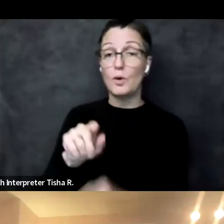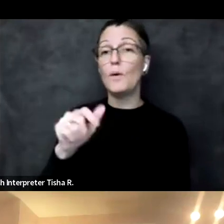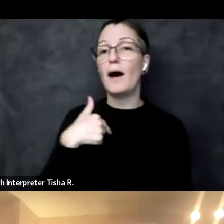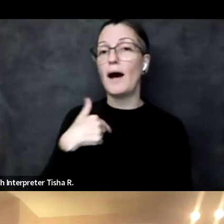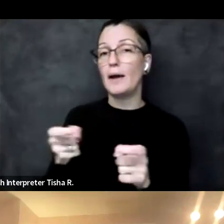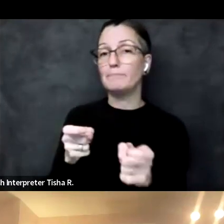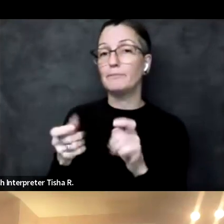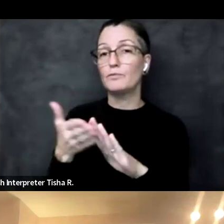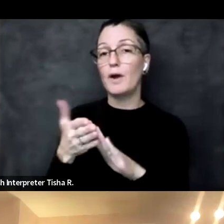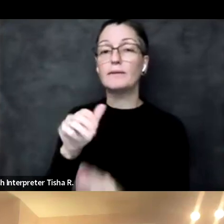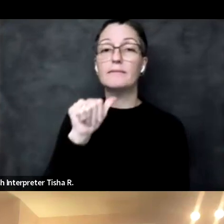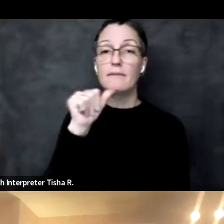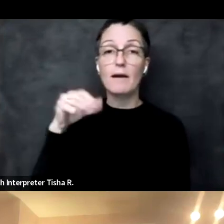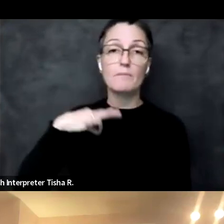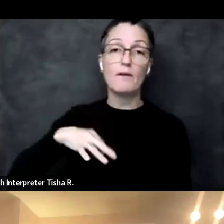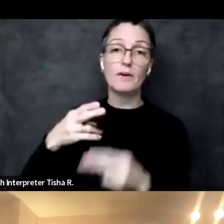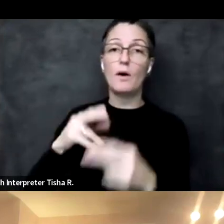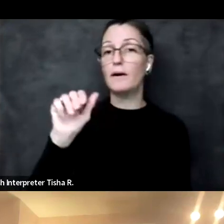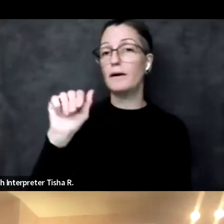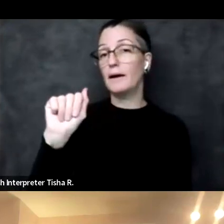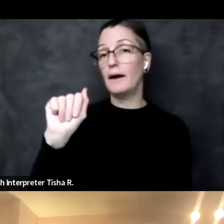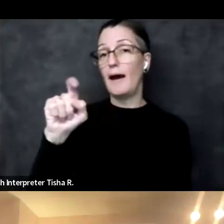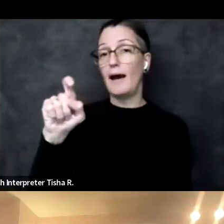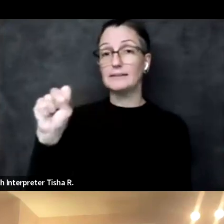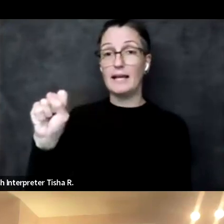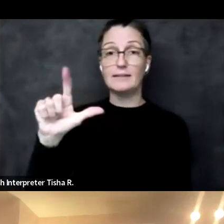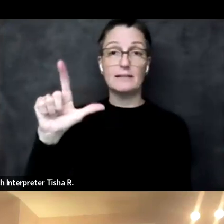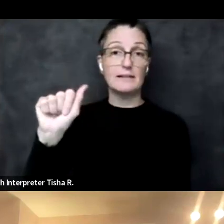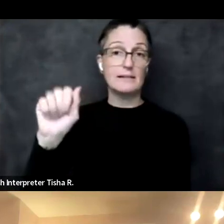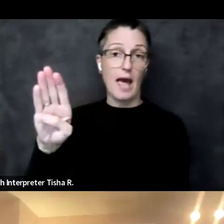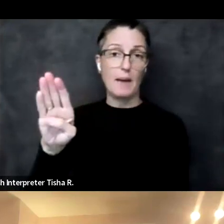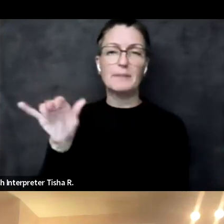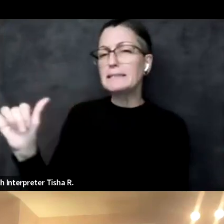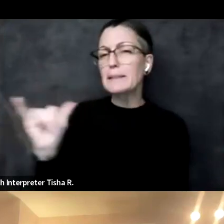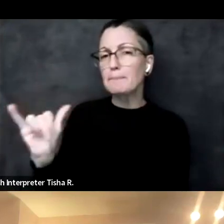So, yeah, it's it's similar to what Alice is doing. We tell